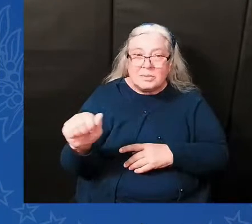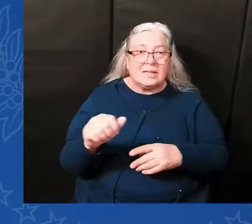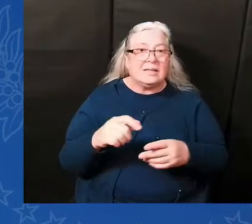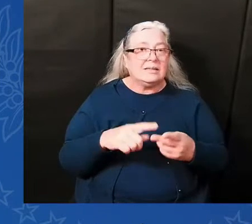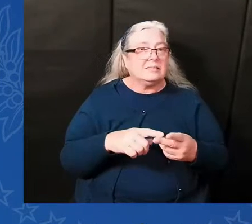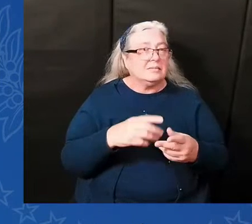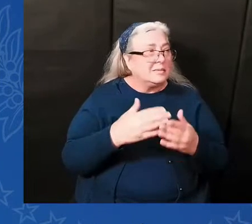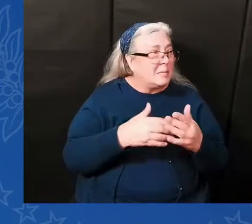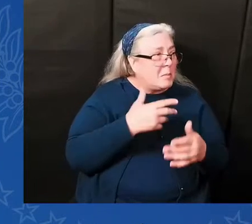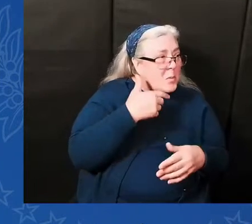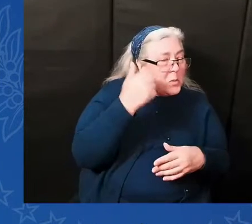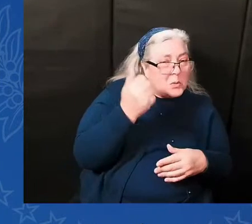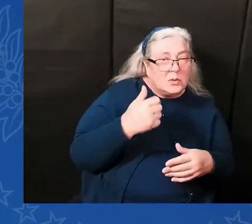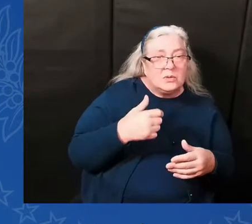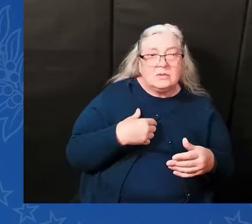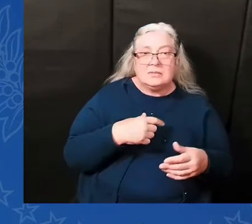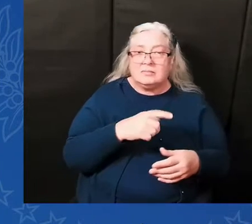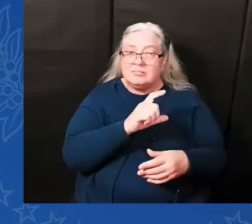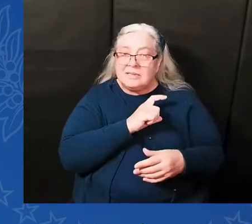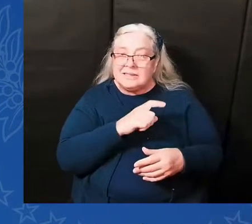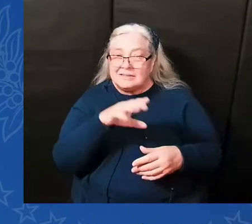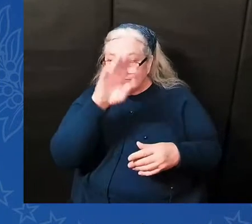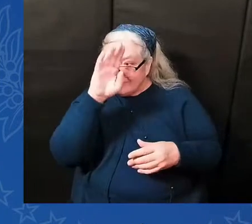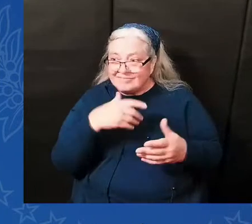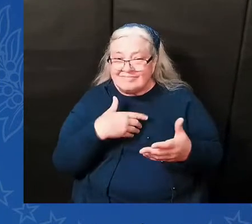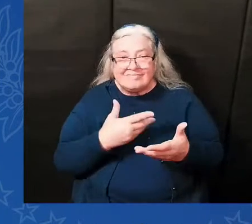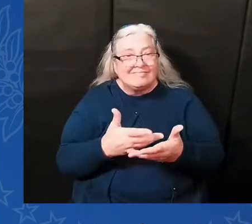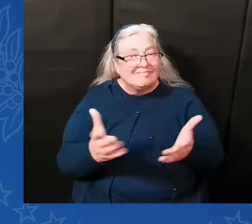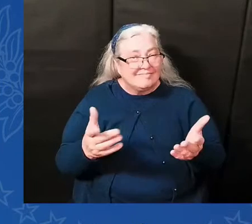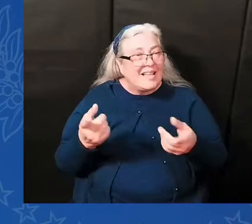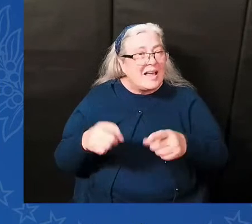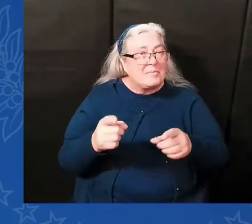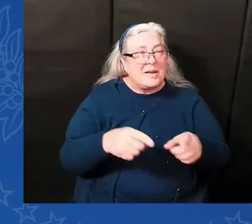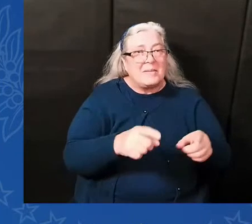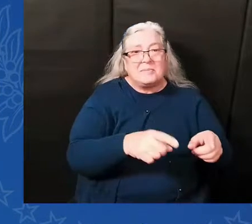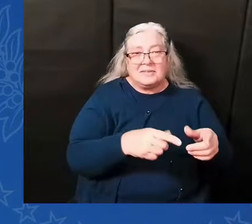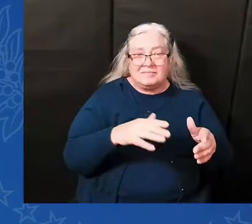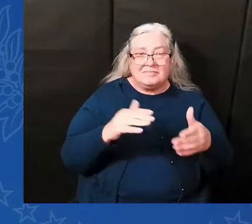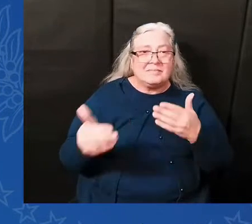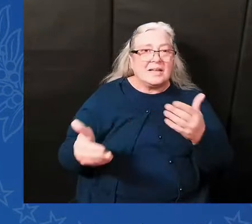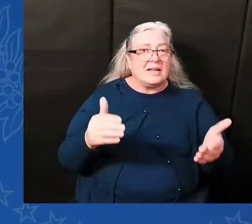You know, my administration is going to combine -- continue working to protect all Americans from these tragedies.